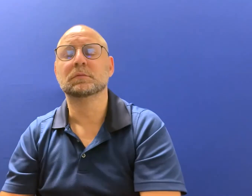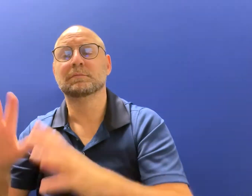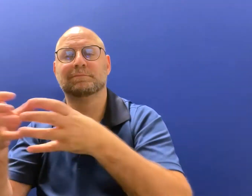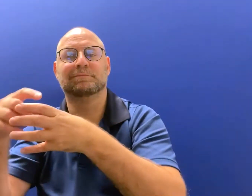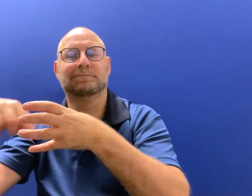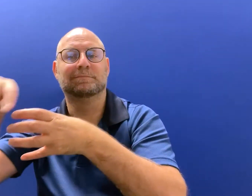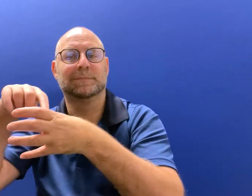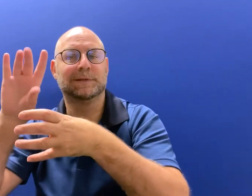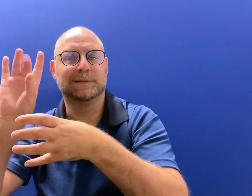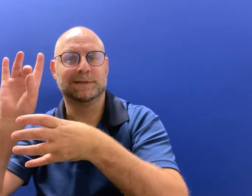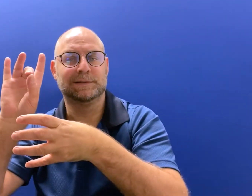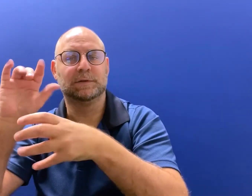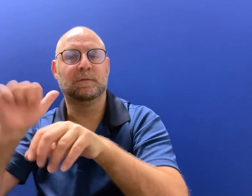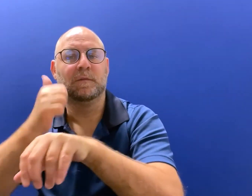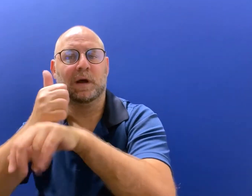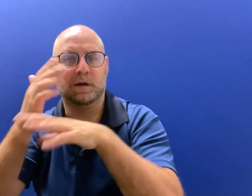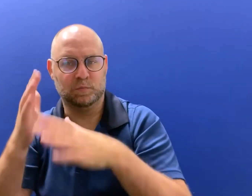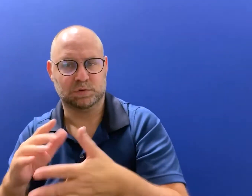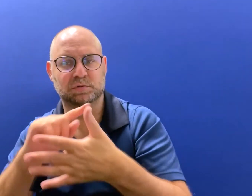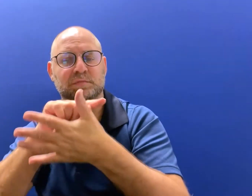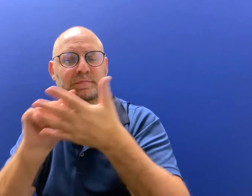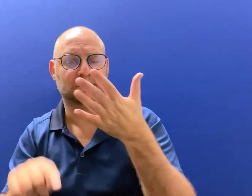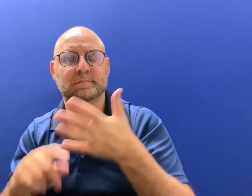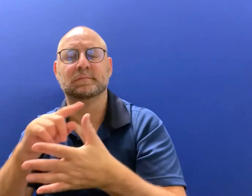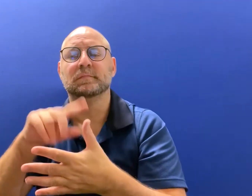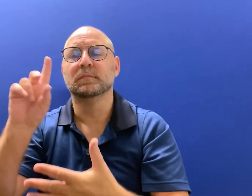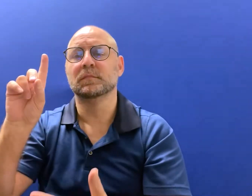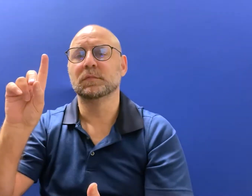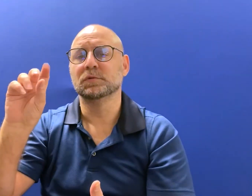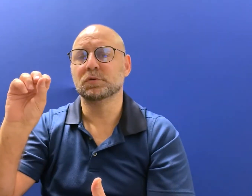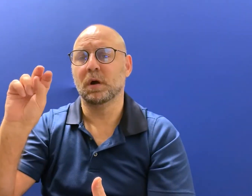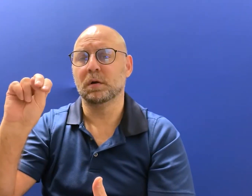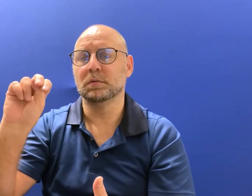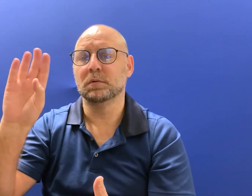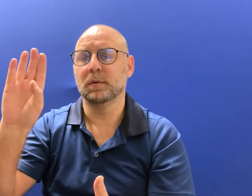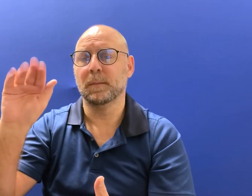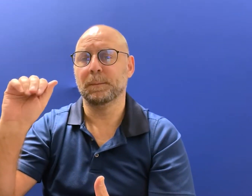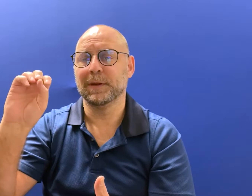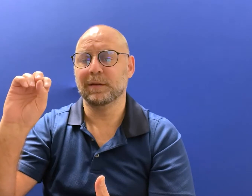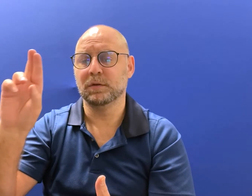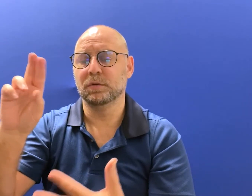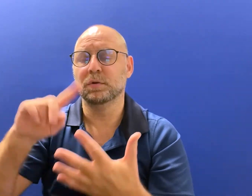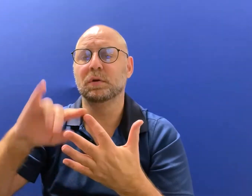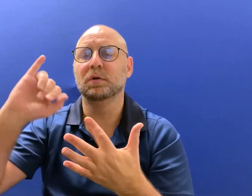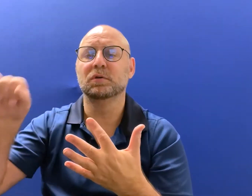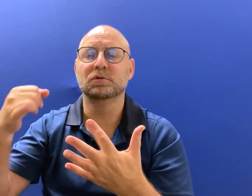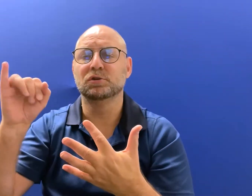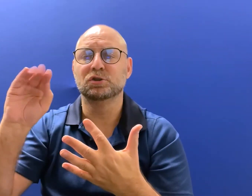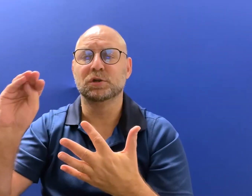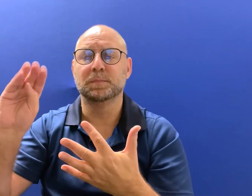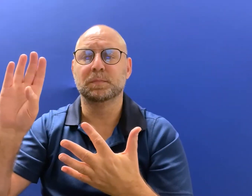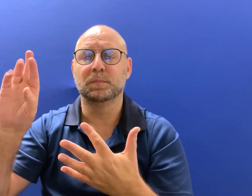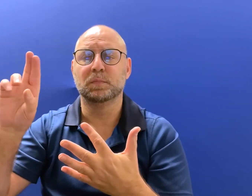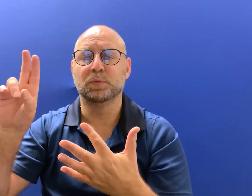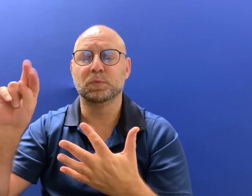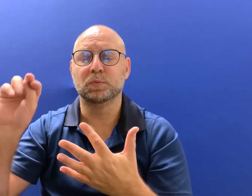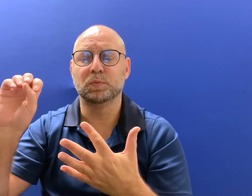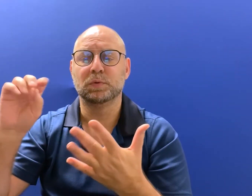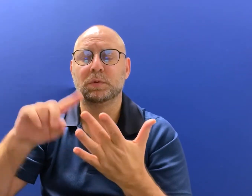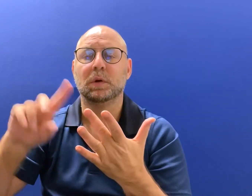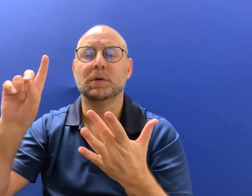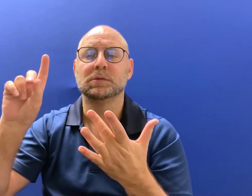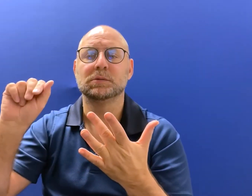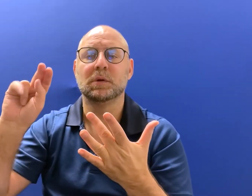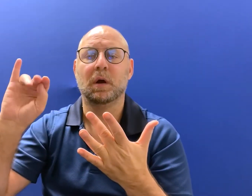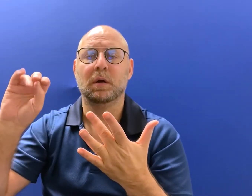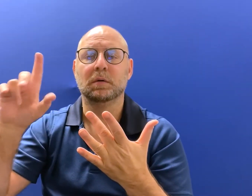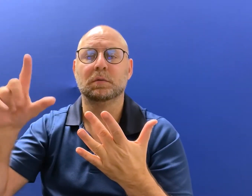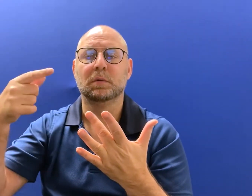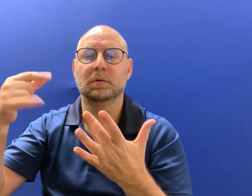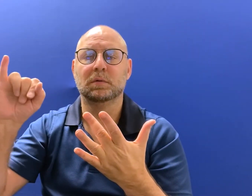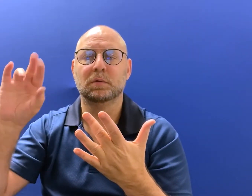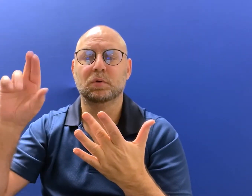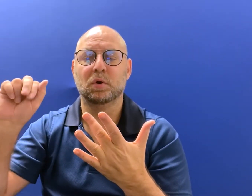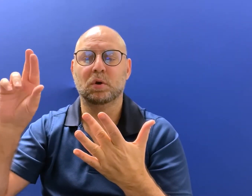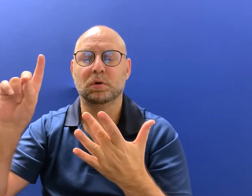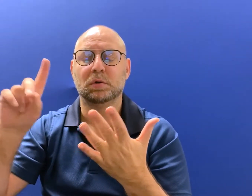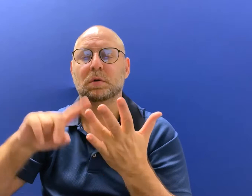There were 8 founders - Don Baeu, Jim Bruno, Daniel Girard,